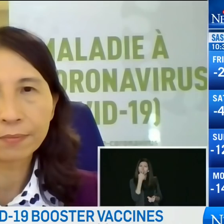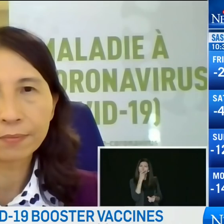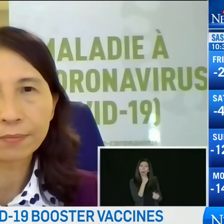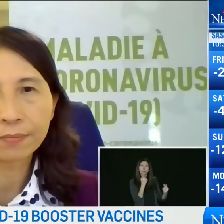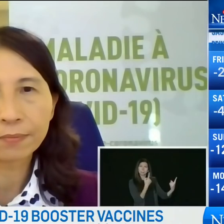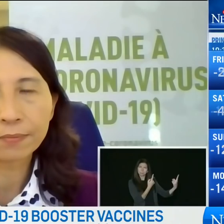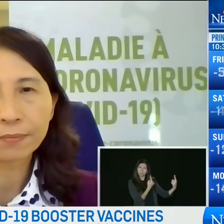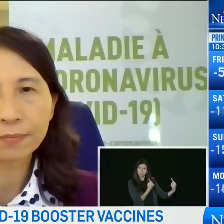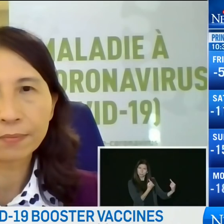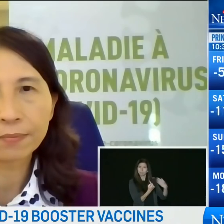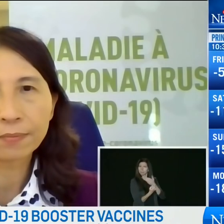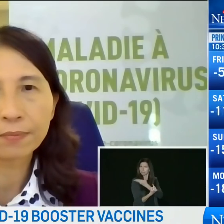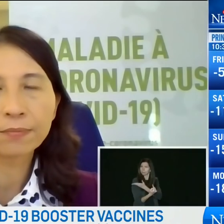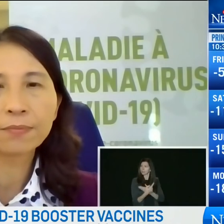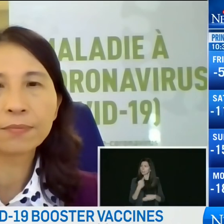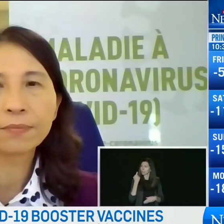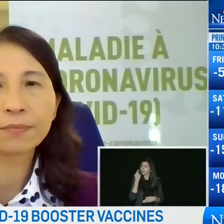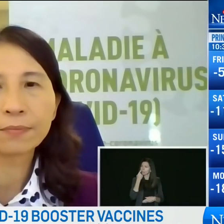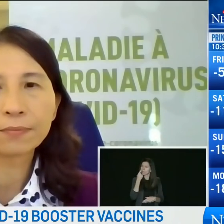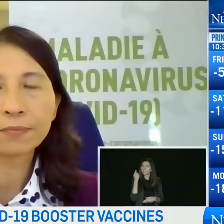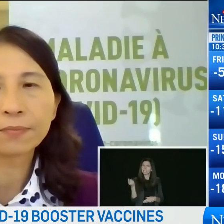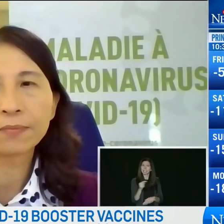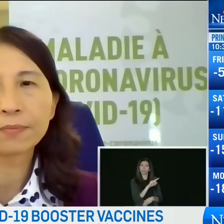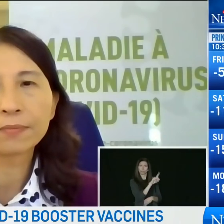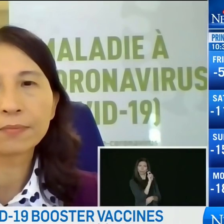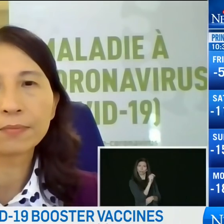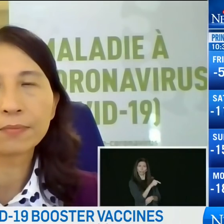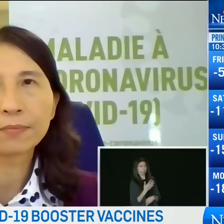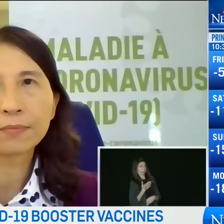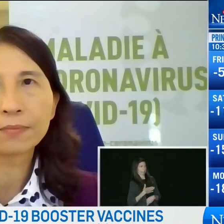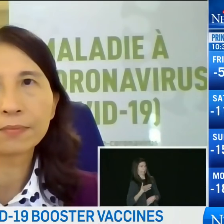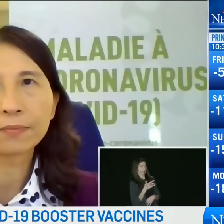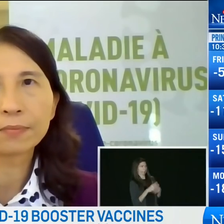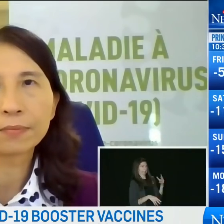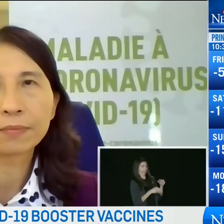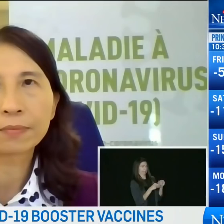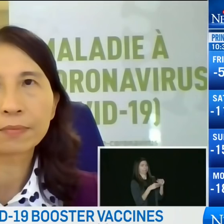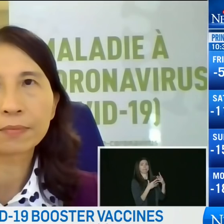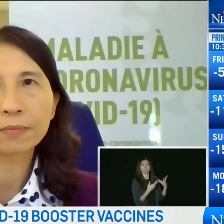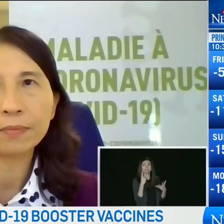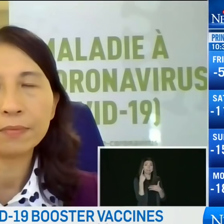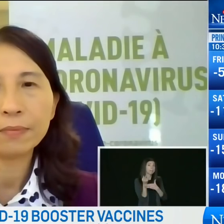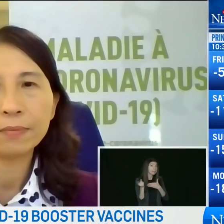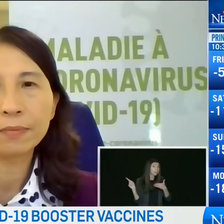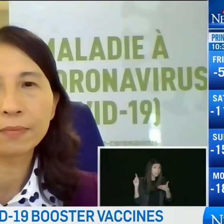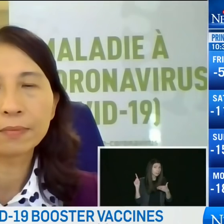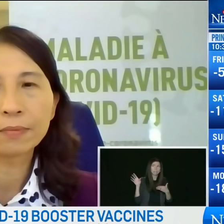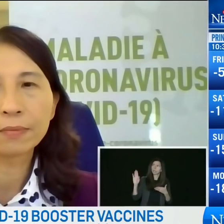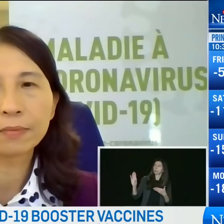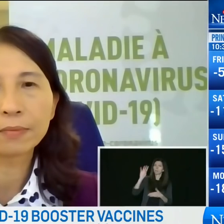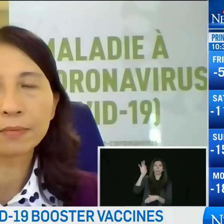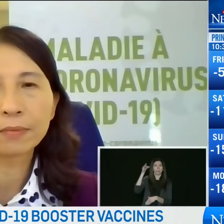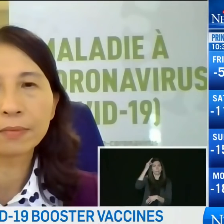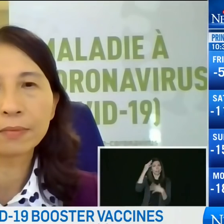Interpreter ] GOOD MORNING, DOCTORS. I WOULD LIKE TO COME BACK TO THE QUESTION ASKED BY MY COLLEAGUE,